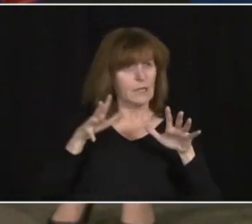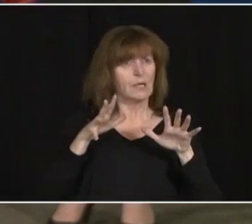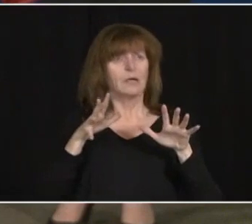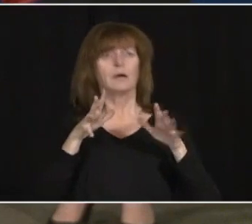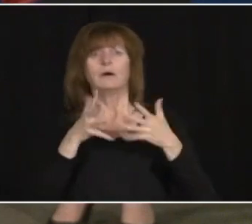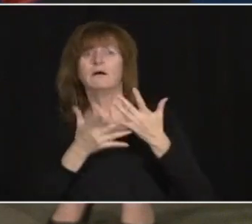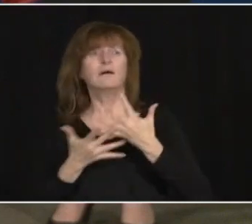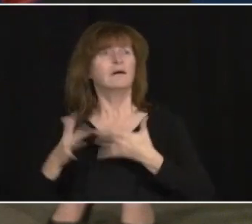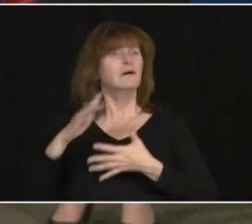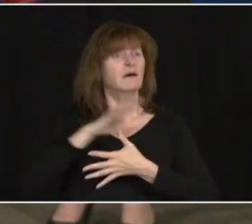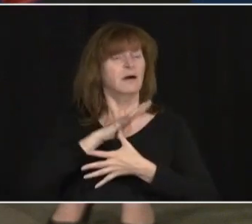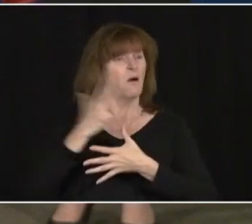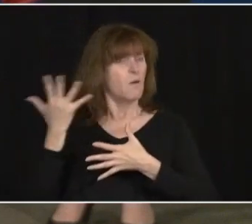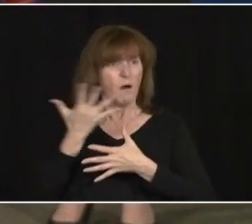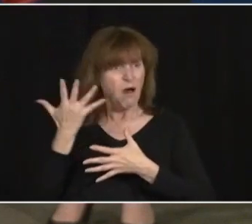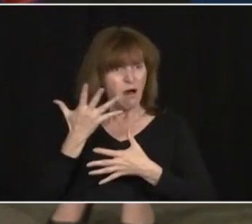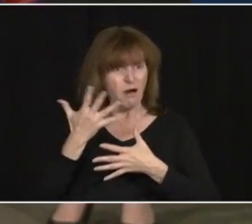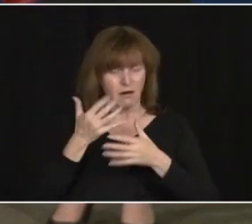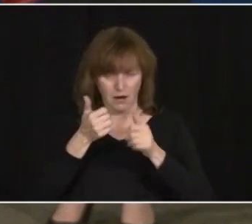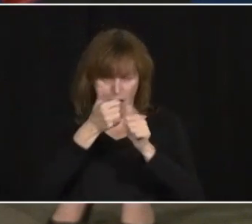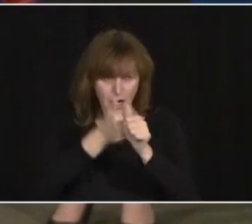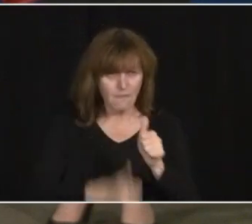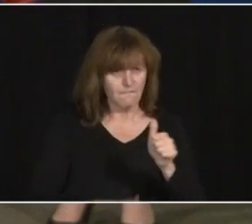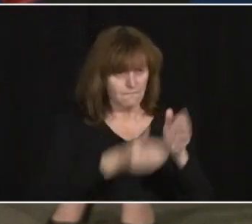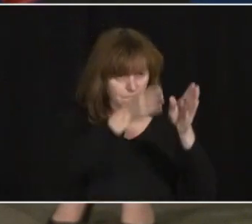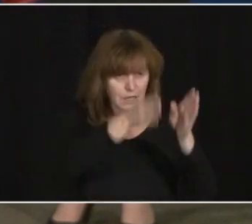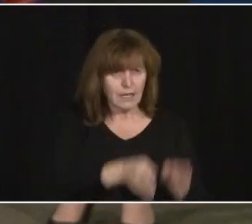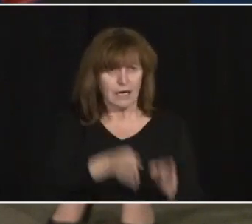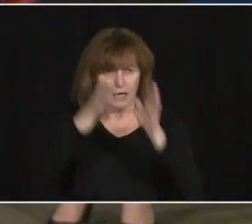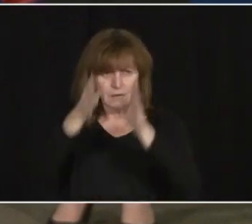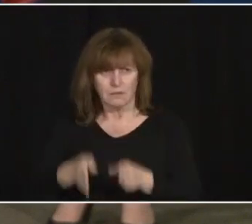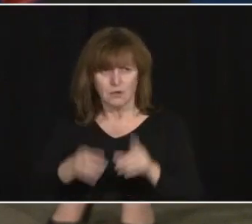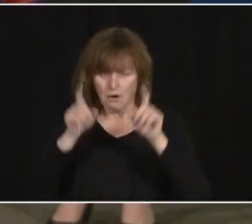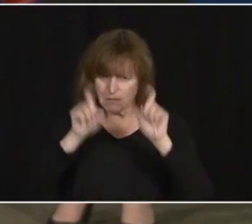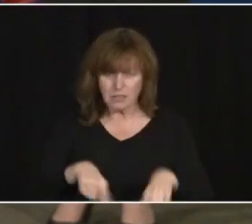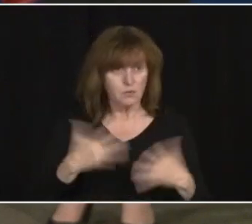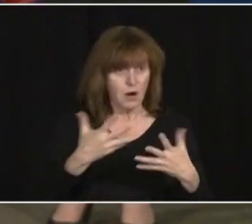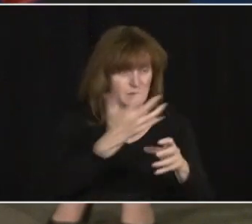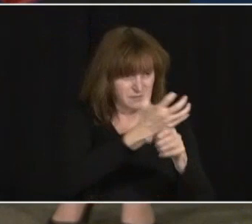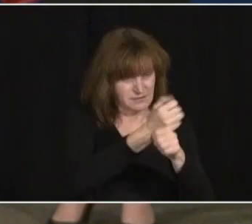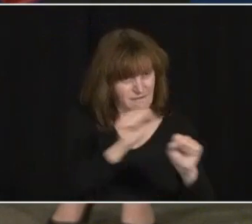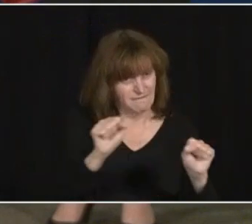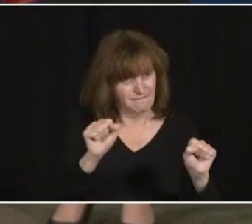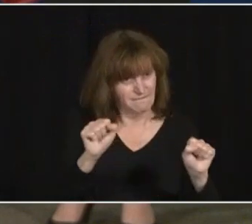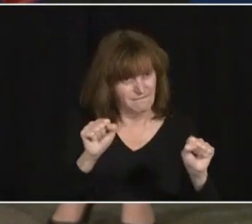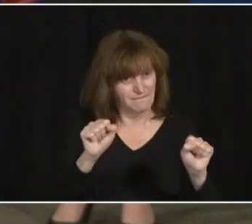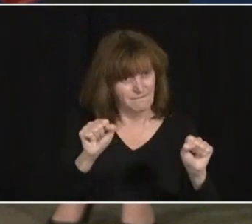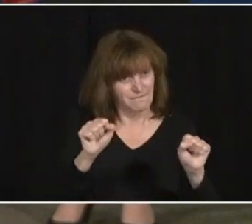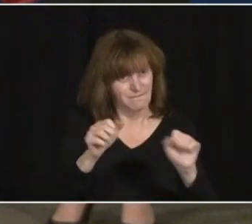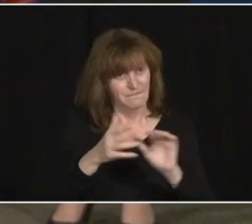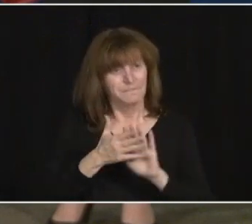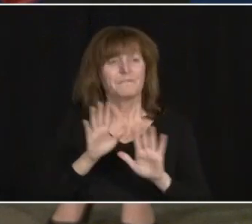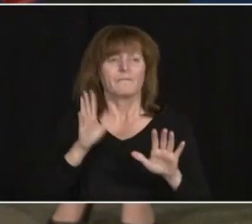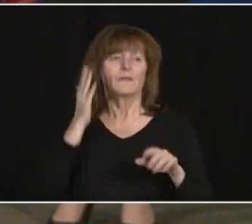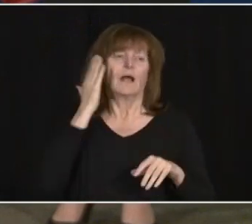priority. I know many are eager to go back to work or school, back to visiting our